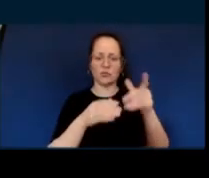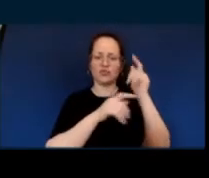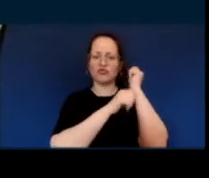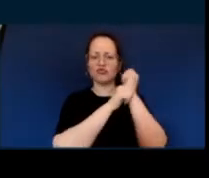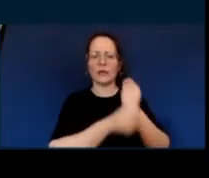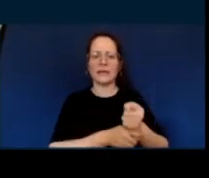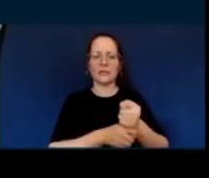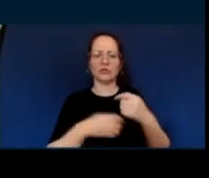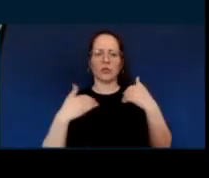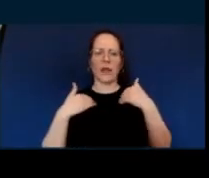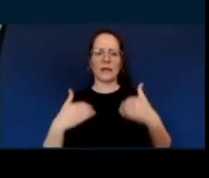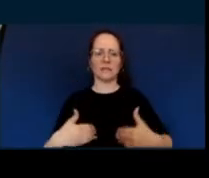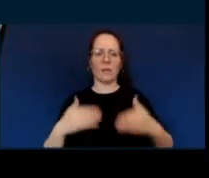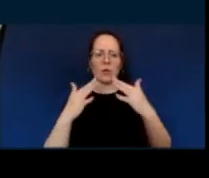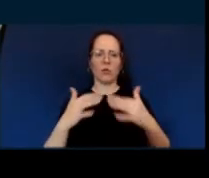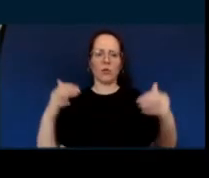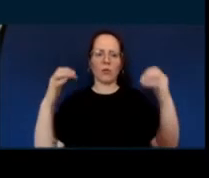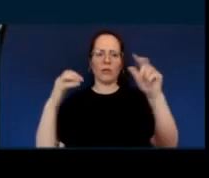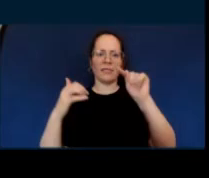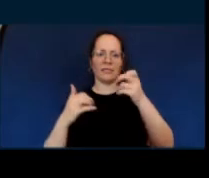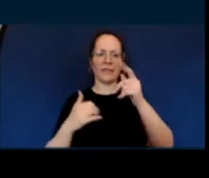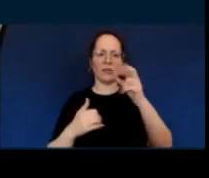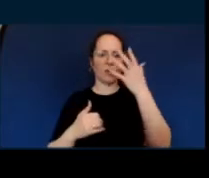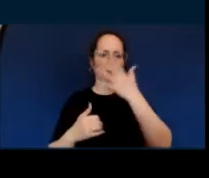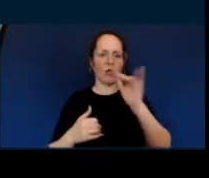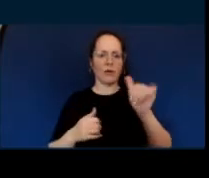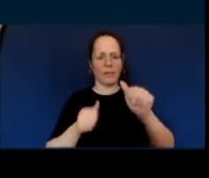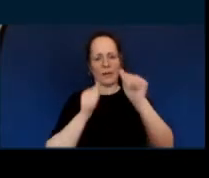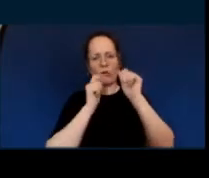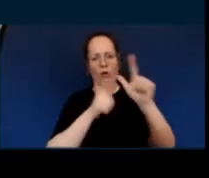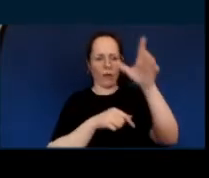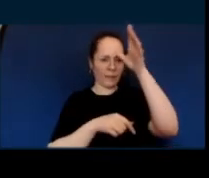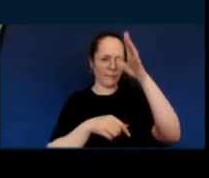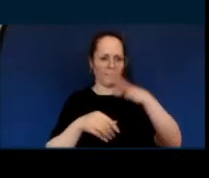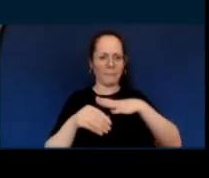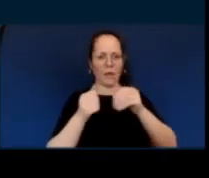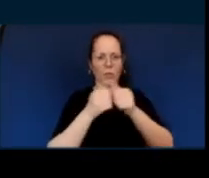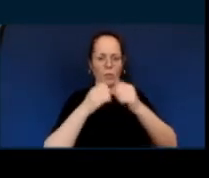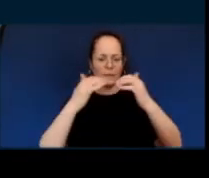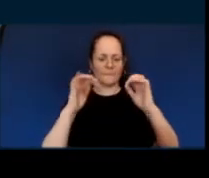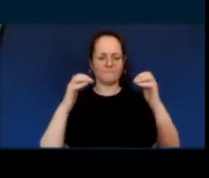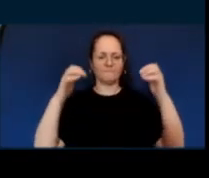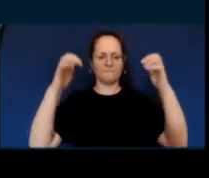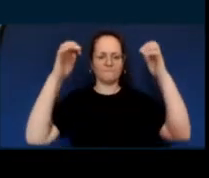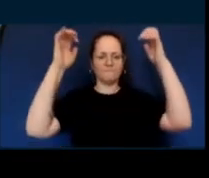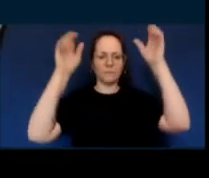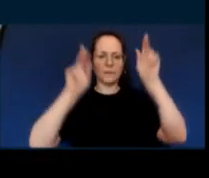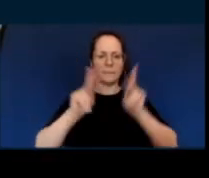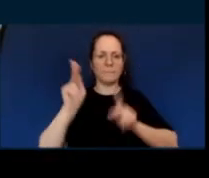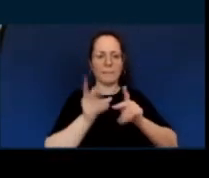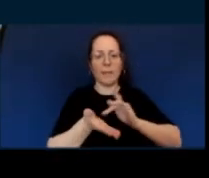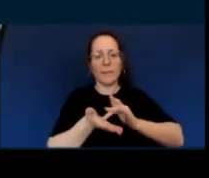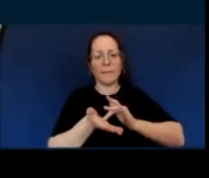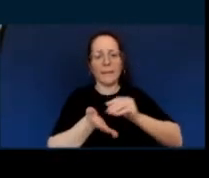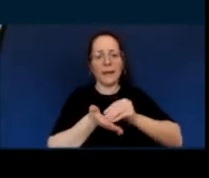LOOKED LIKE AND HIERARCHICAL WITH THE PROFESSOR AT THE TOP, MEDICAL STUDENTS BELOW THAT, THE